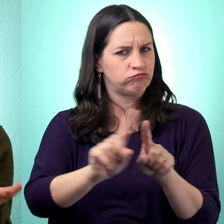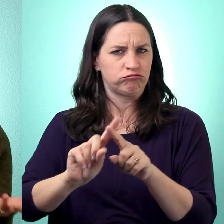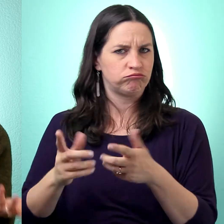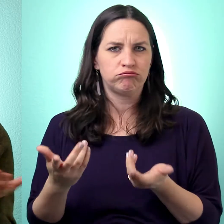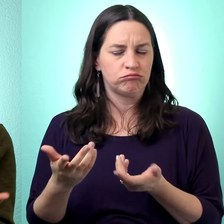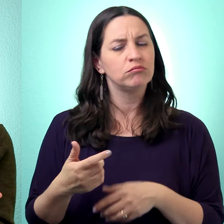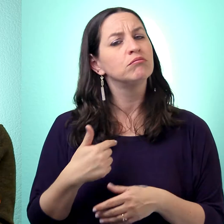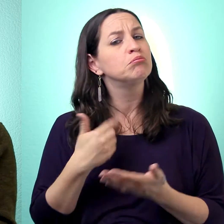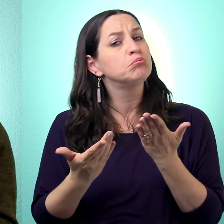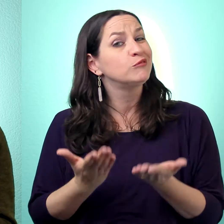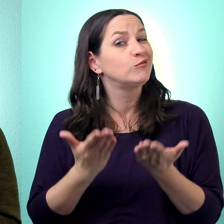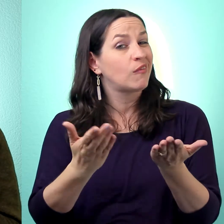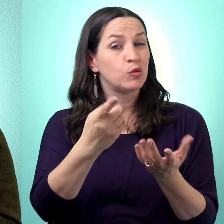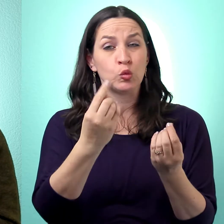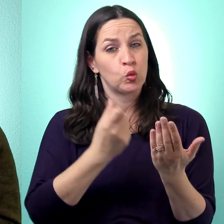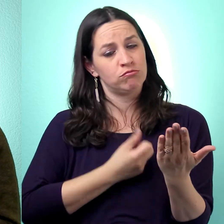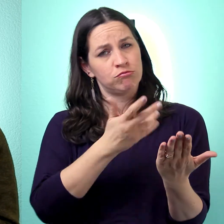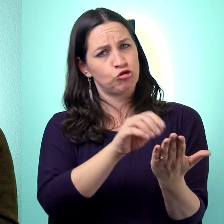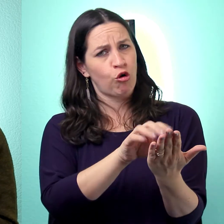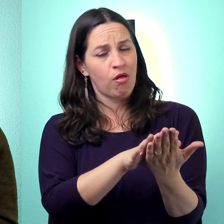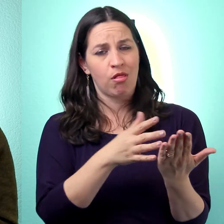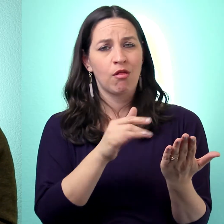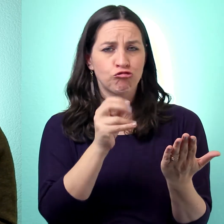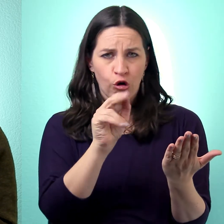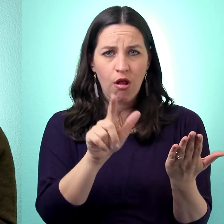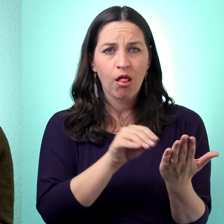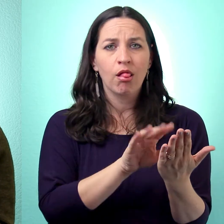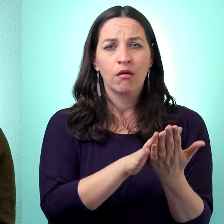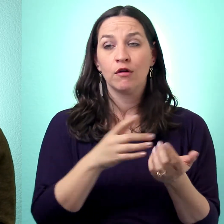Once you leave the building, write down all the emotions, the feelings, the things that came up for